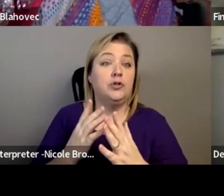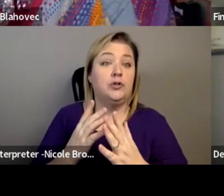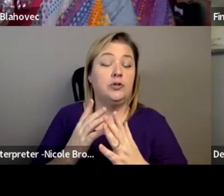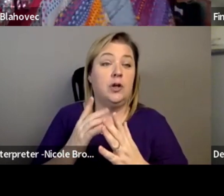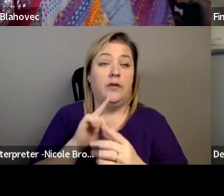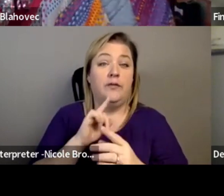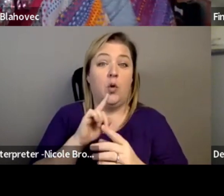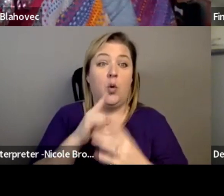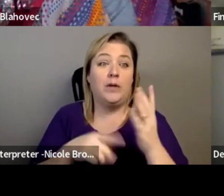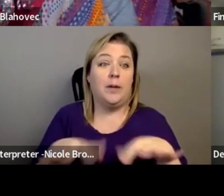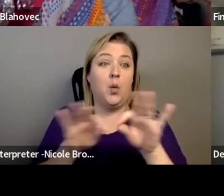person who is receiving support?